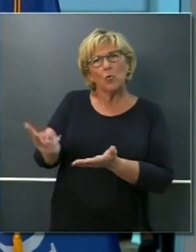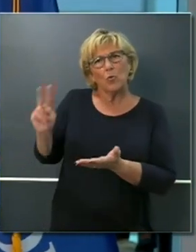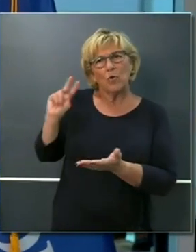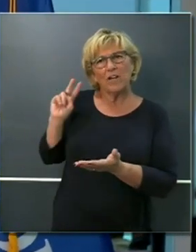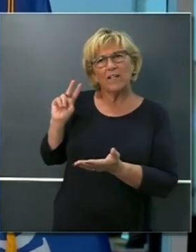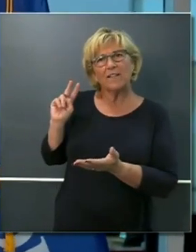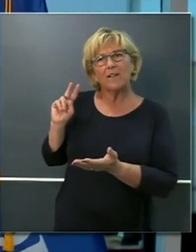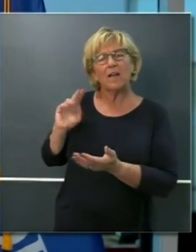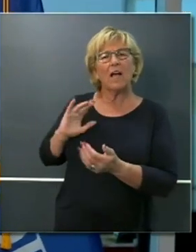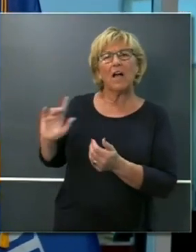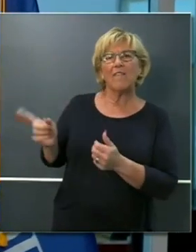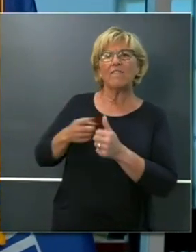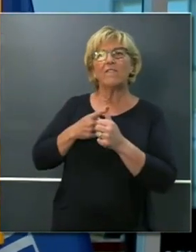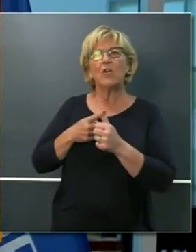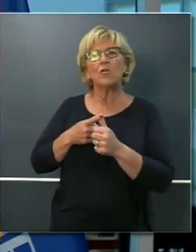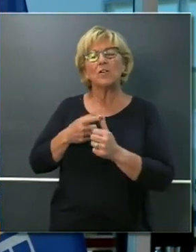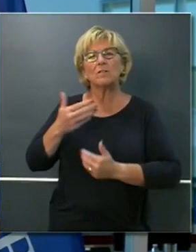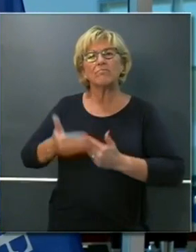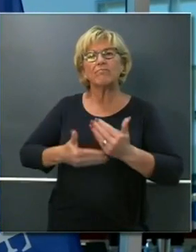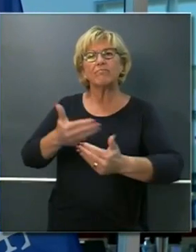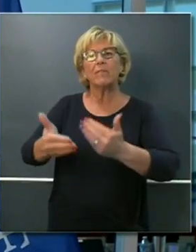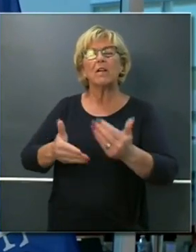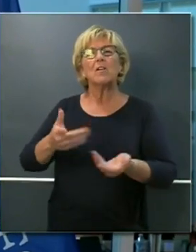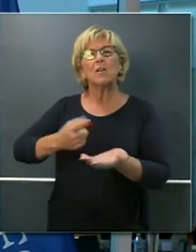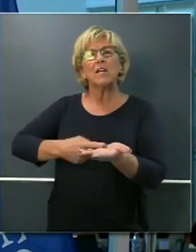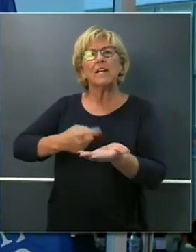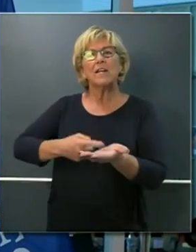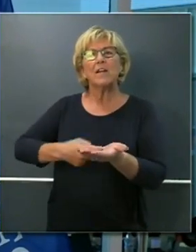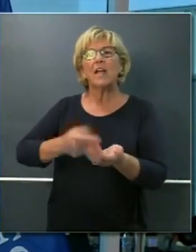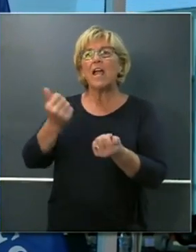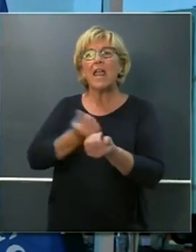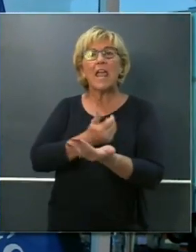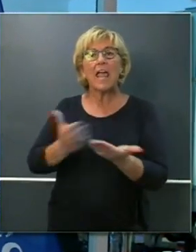ARE THINKING ABOUT WHERE WE MIGHT BE WITH POTENTIALLY WEEKS AND THE MONTHS TO COME AS OUR GOVERNOR HAS JUST MENTIONED.